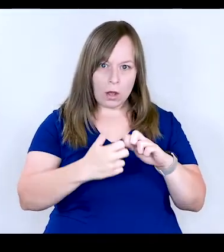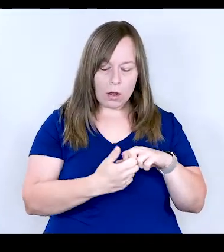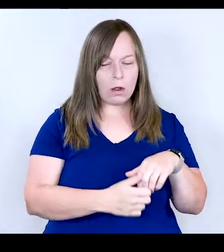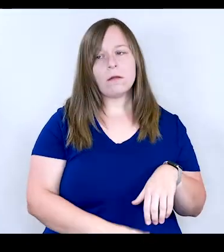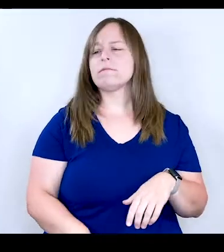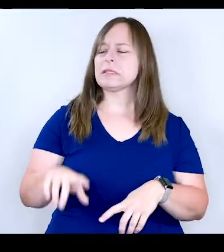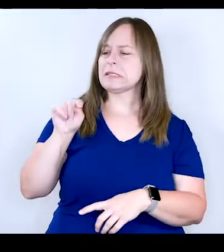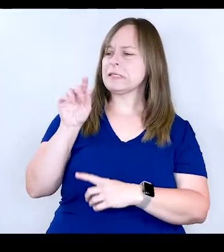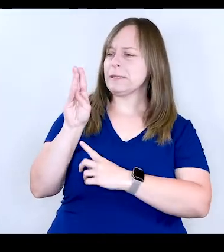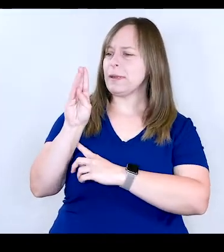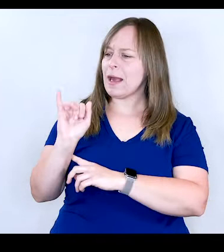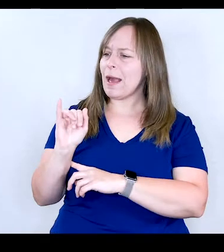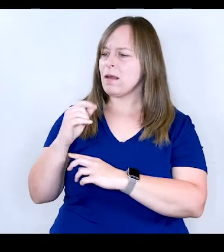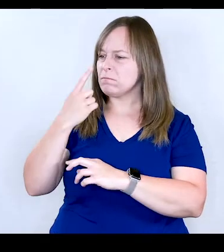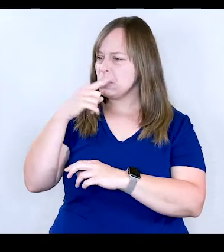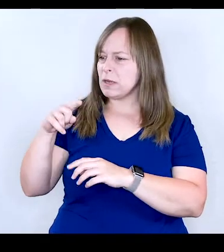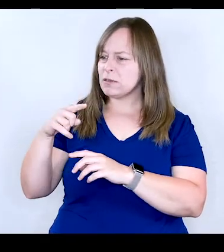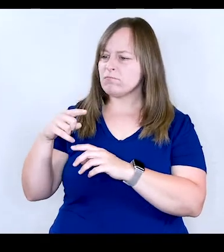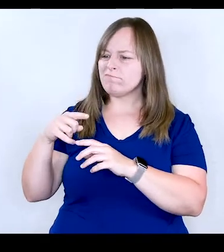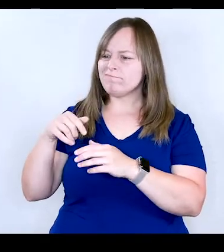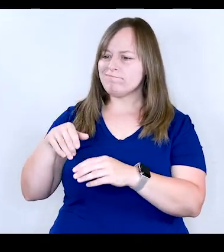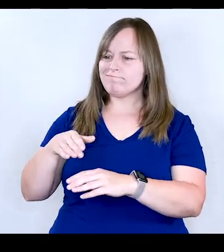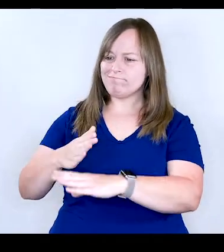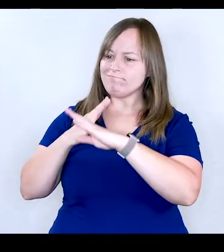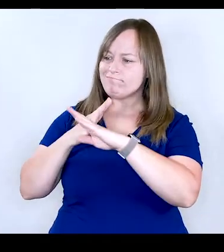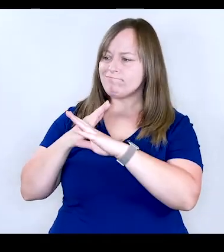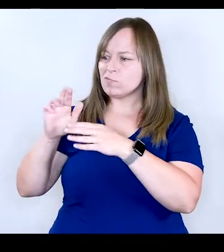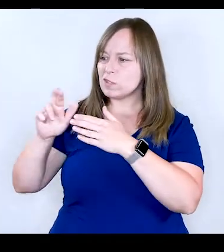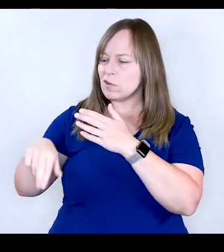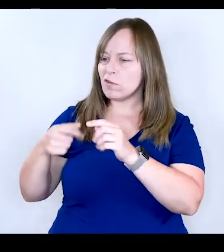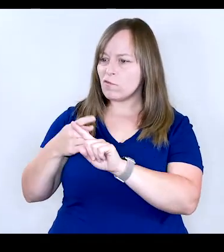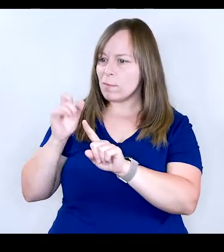you talk to us about what obstacles you have faced as a result?